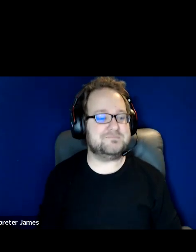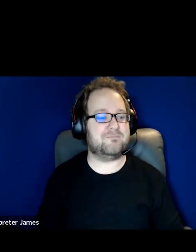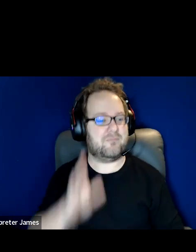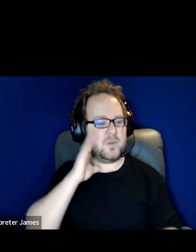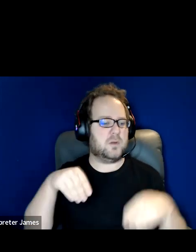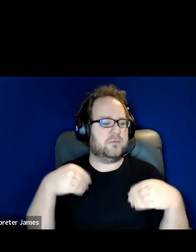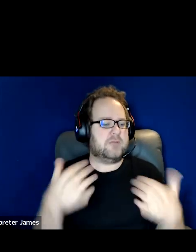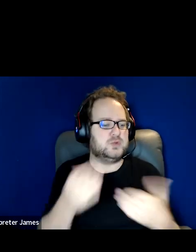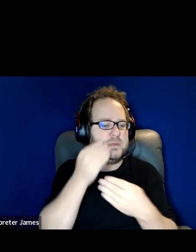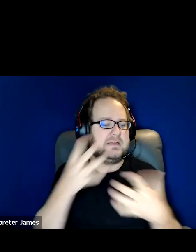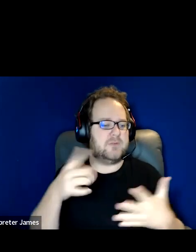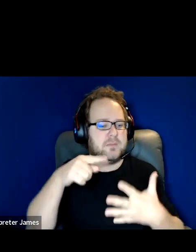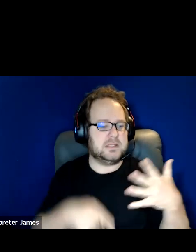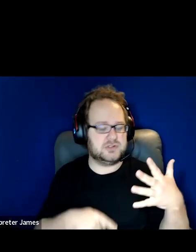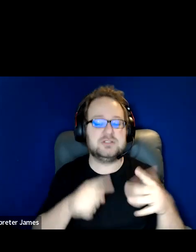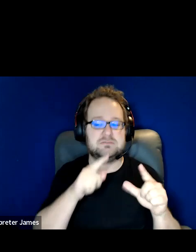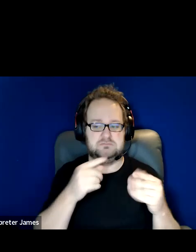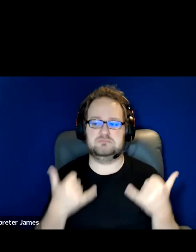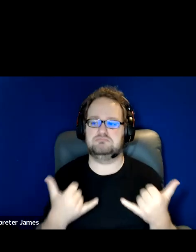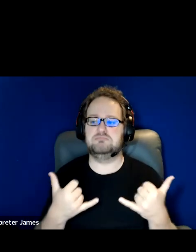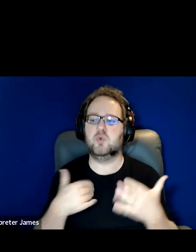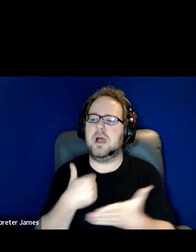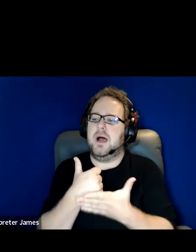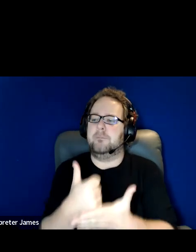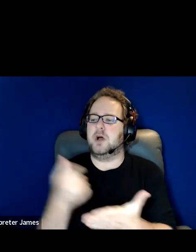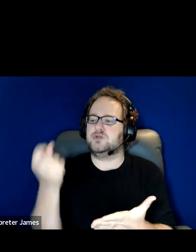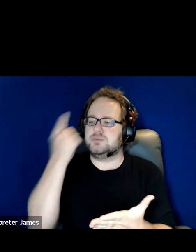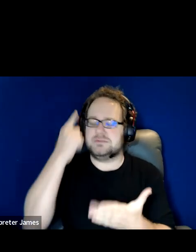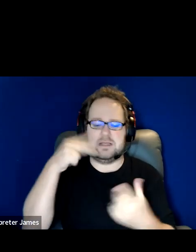information today to help you understand which vaccines you